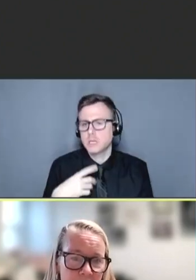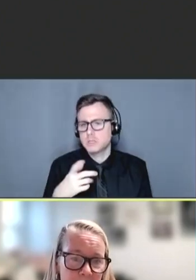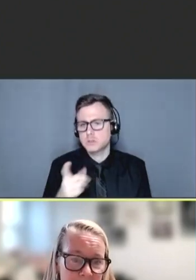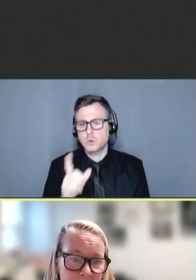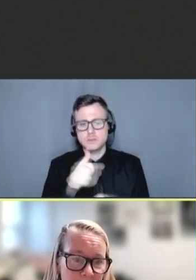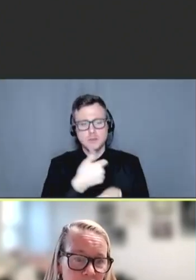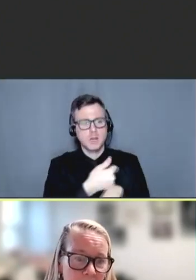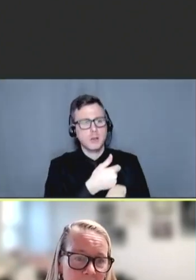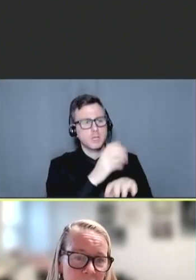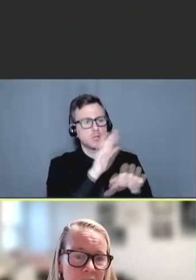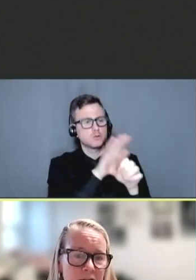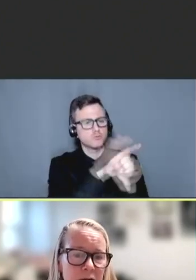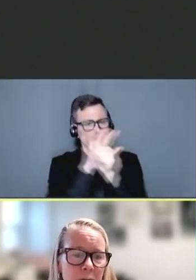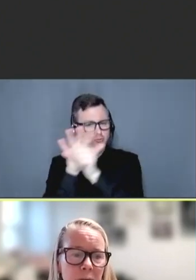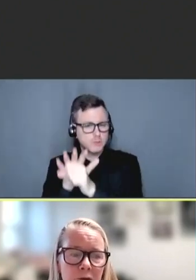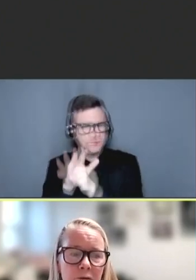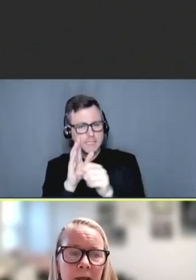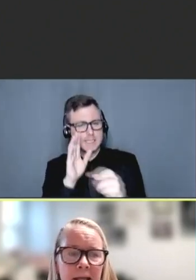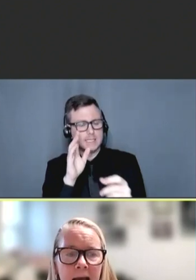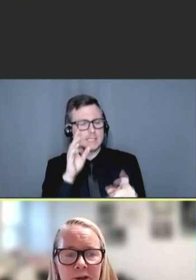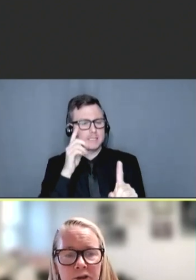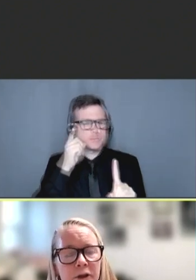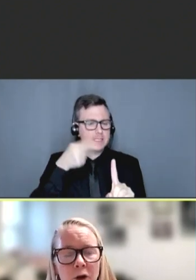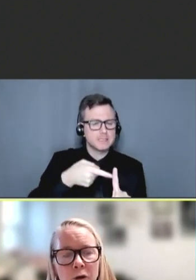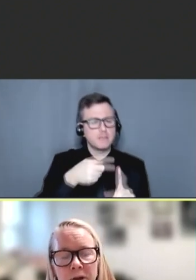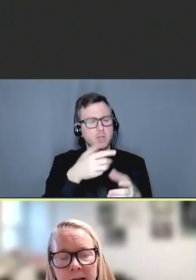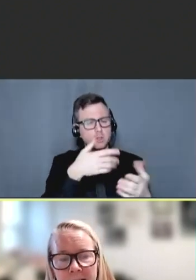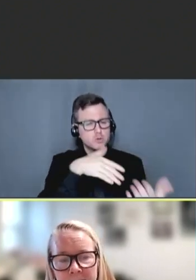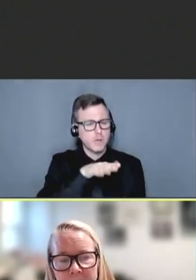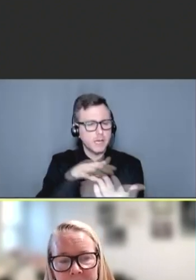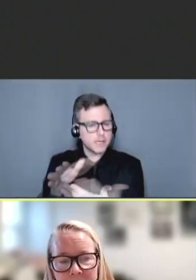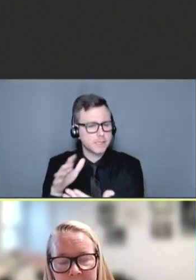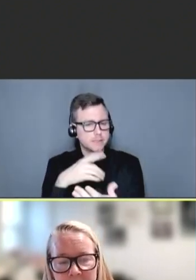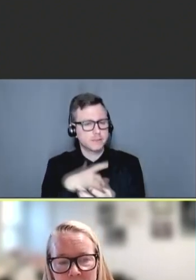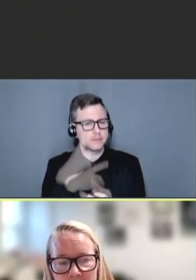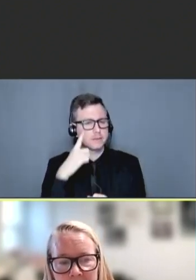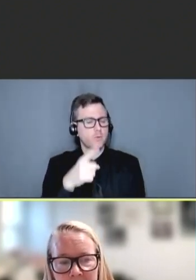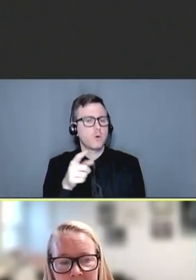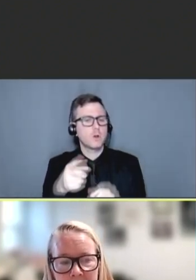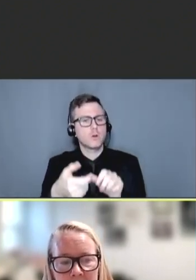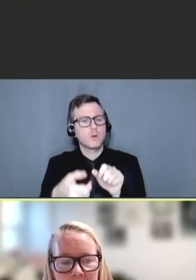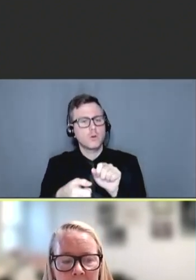specific strategies to improve pediatric COVID-19 vaccination rates.